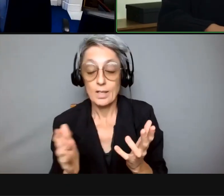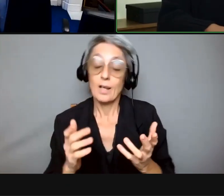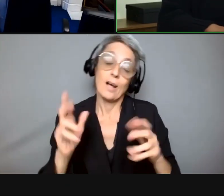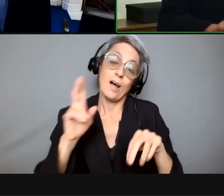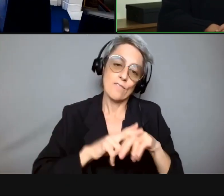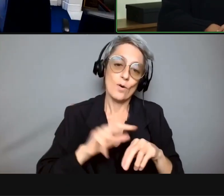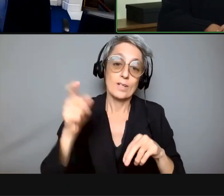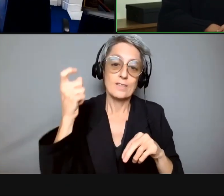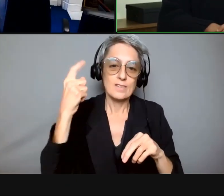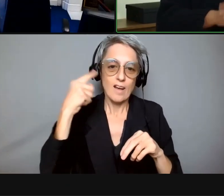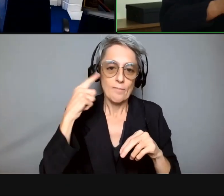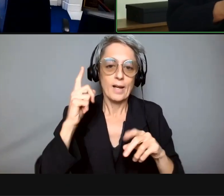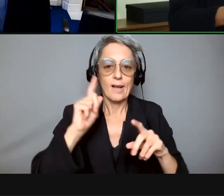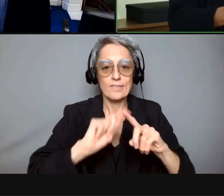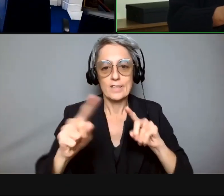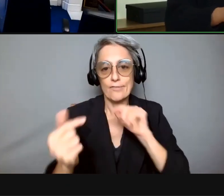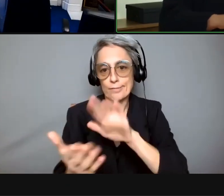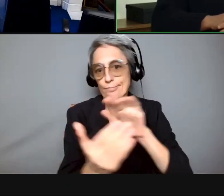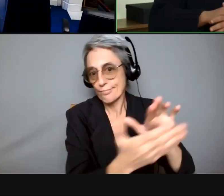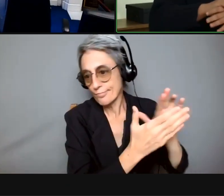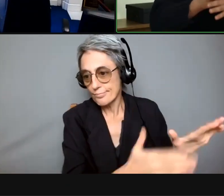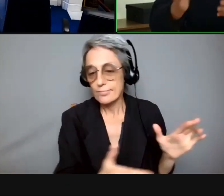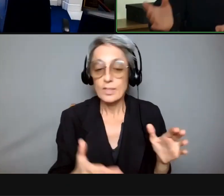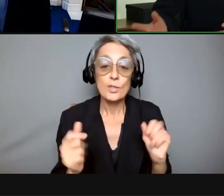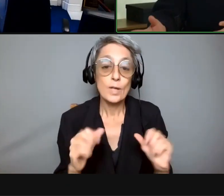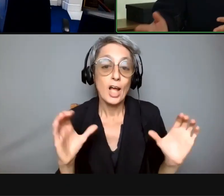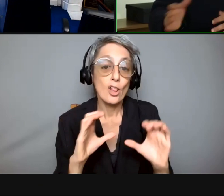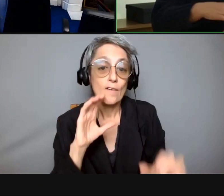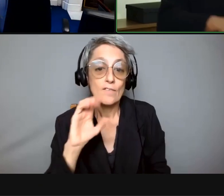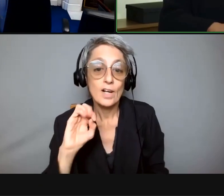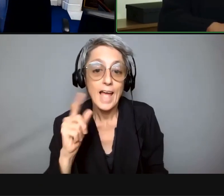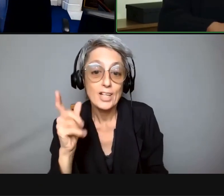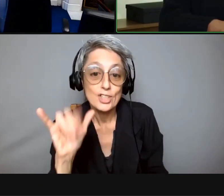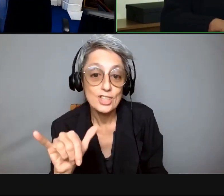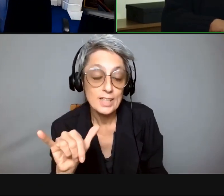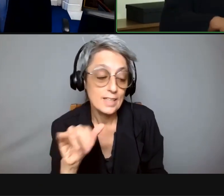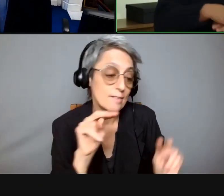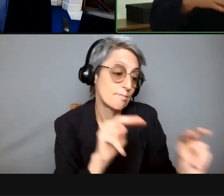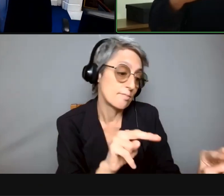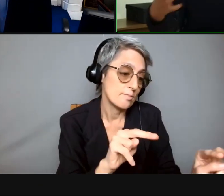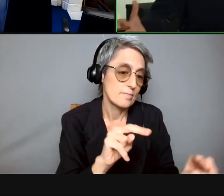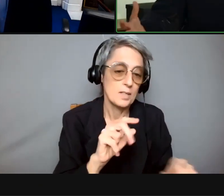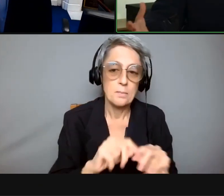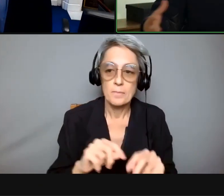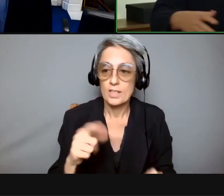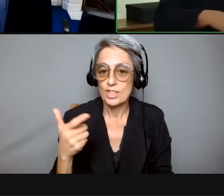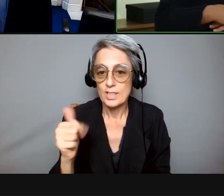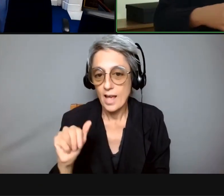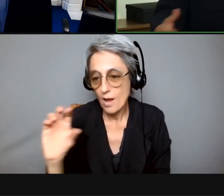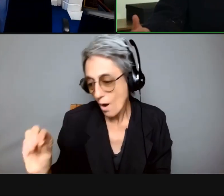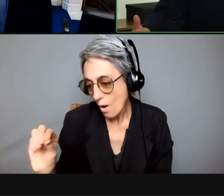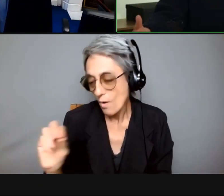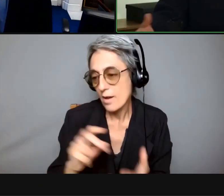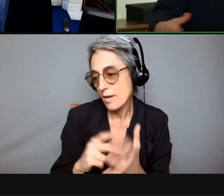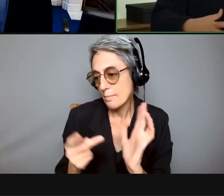You can just be you know, you can look for energy, but you can also be looking. And if you're at Yale, you're looking at materials of all kinds